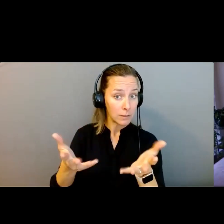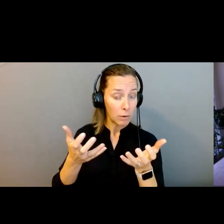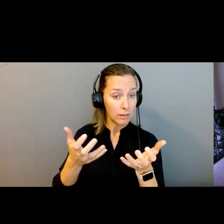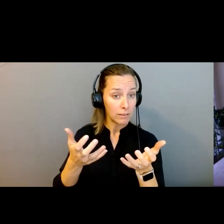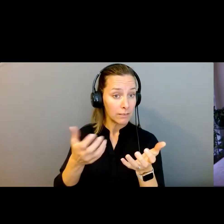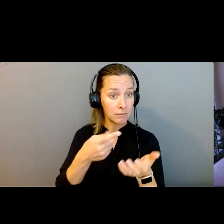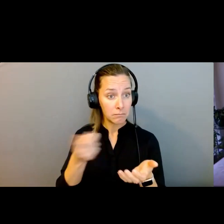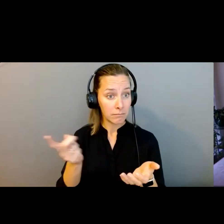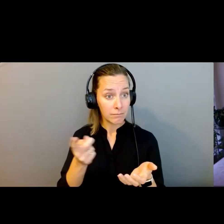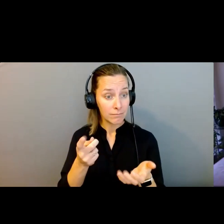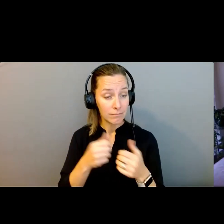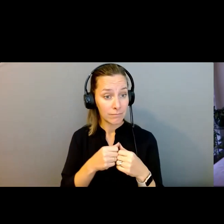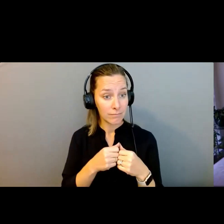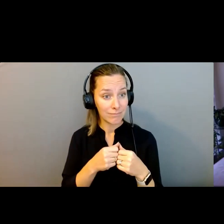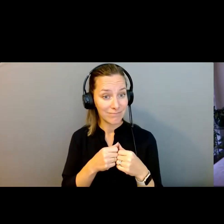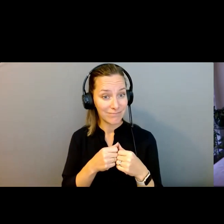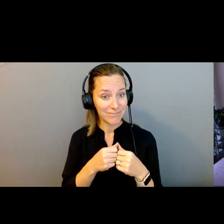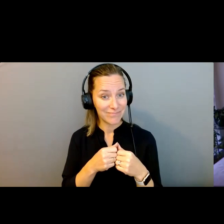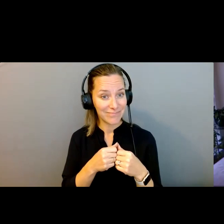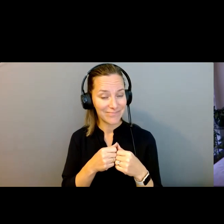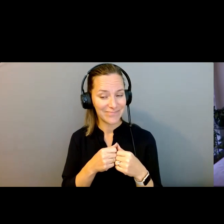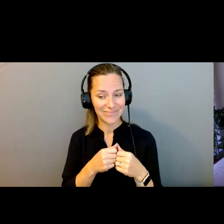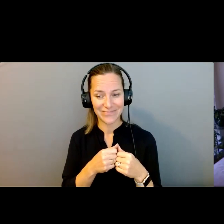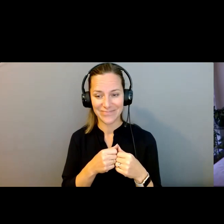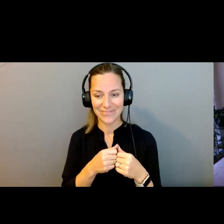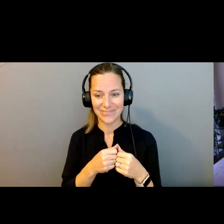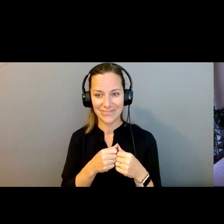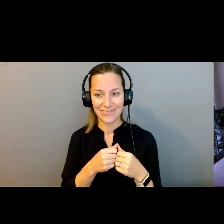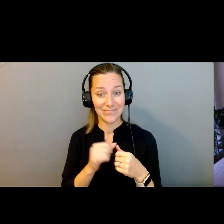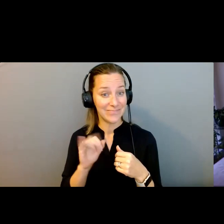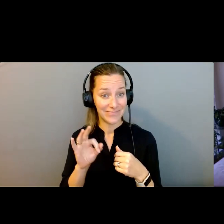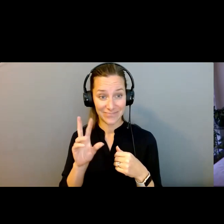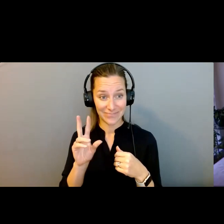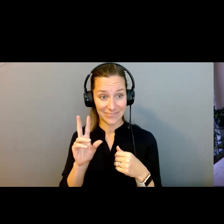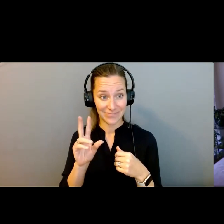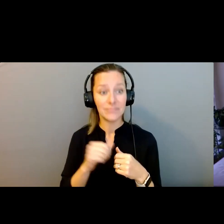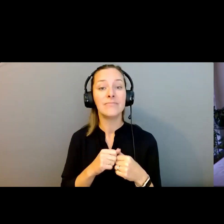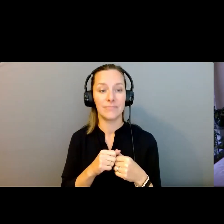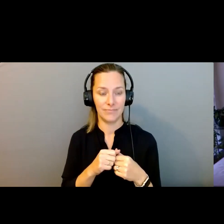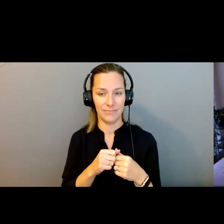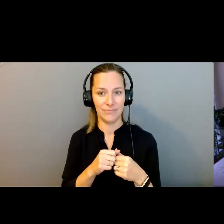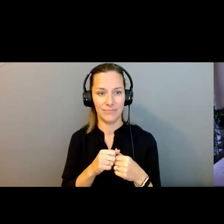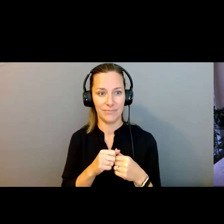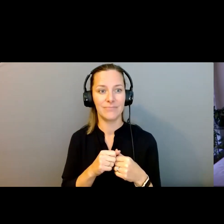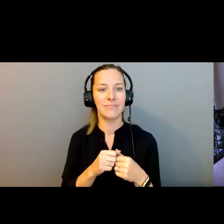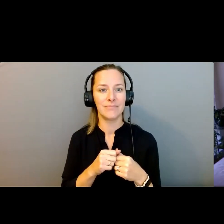after those lovely turns. In which case -- >> MAGGIE DOHERTY-GILBERT: It's Maggie. There's